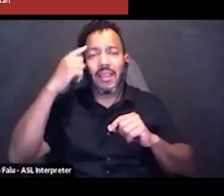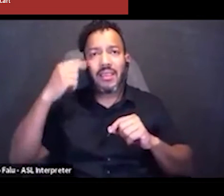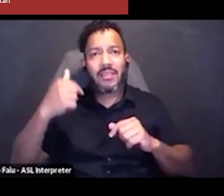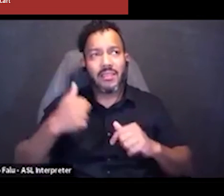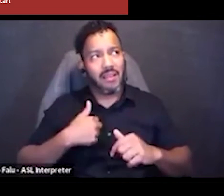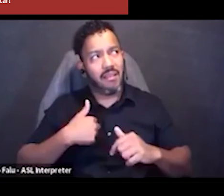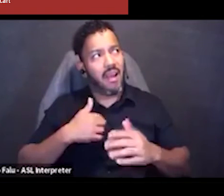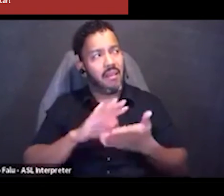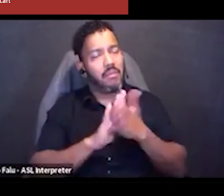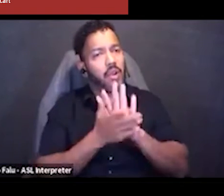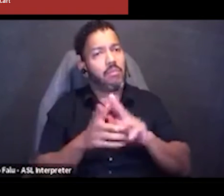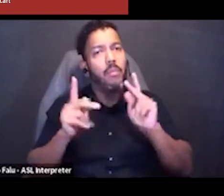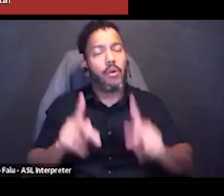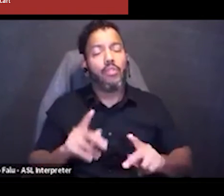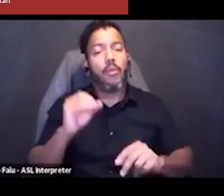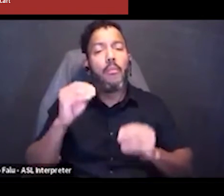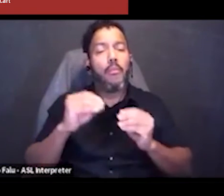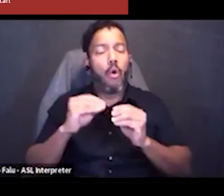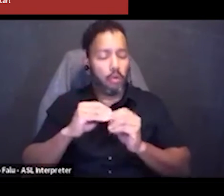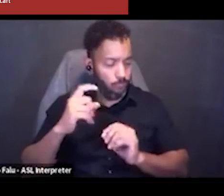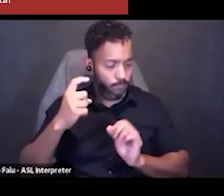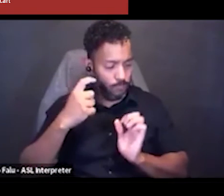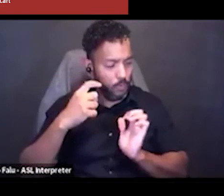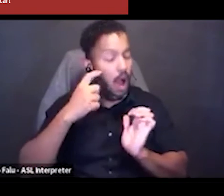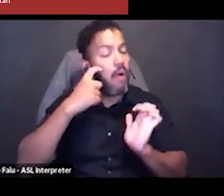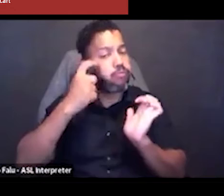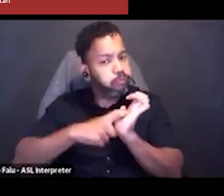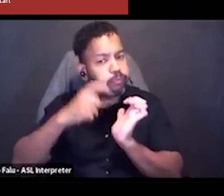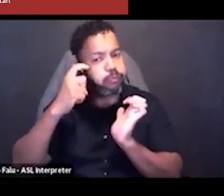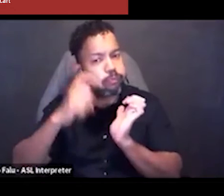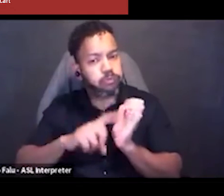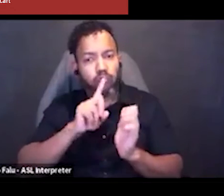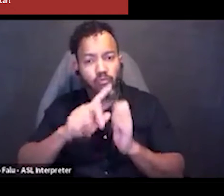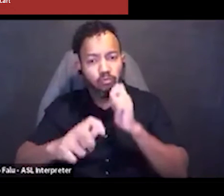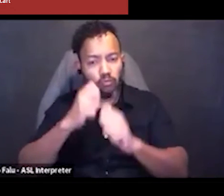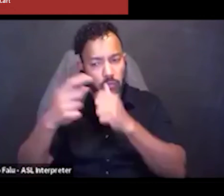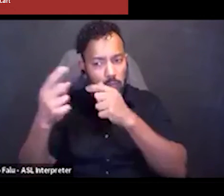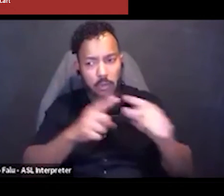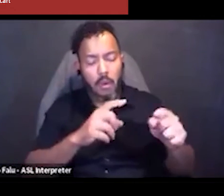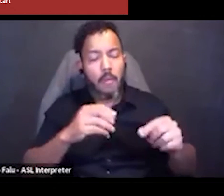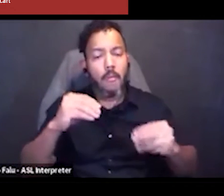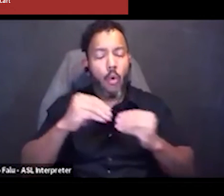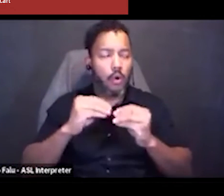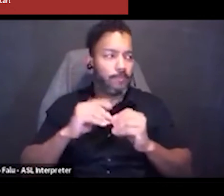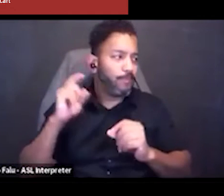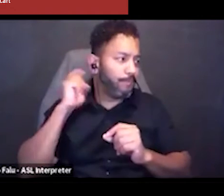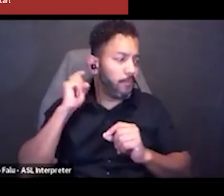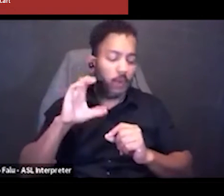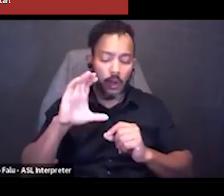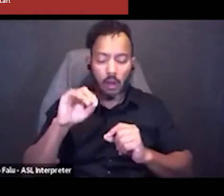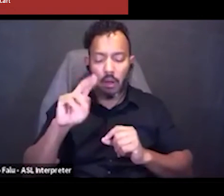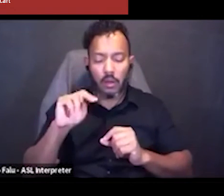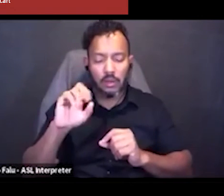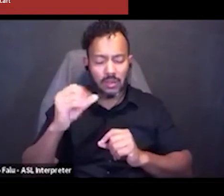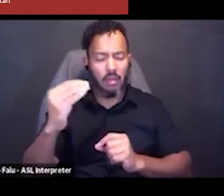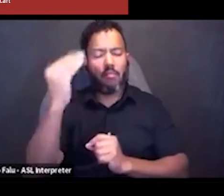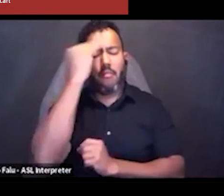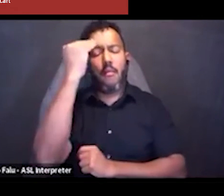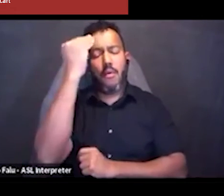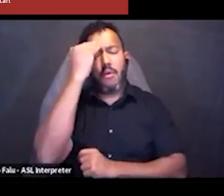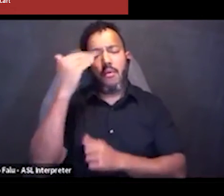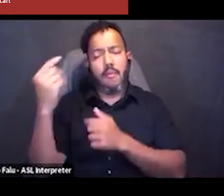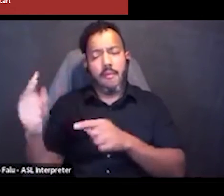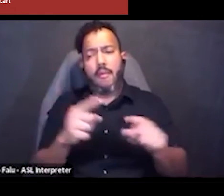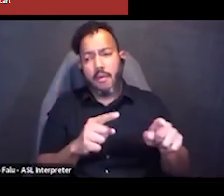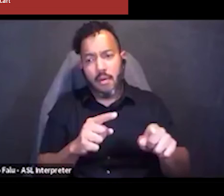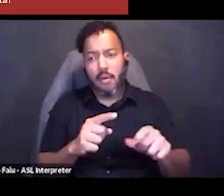And I find myself struggling with the idea knowing, there are lots of individuals with